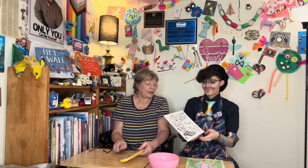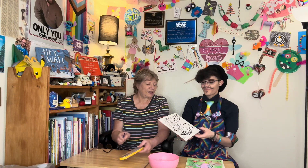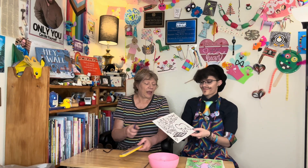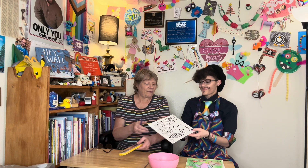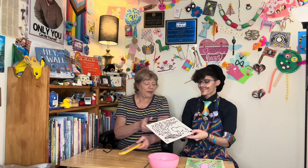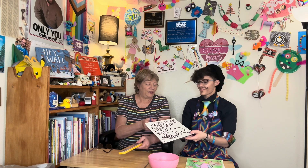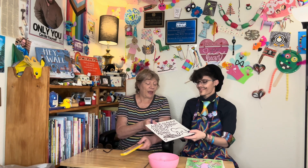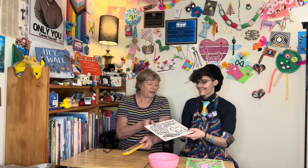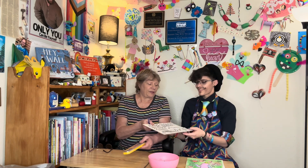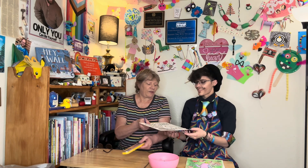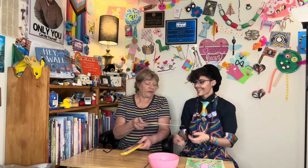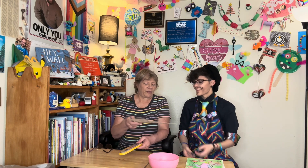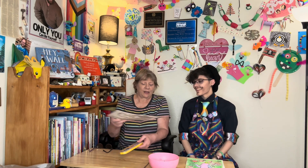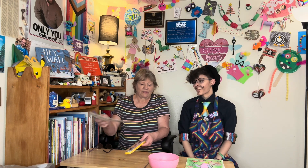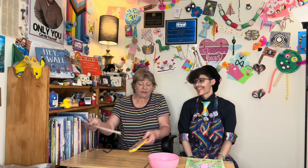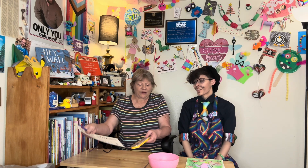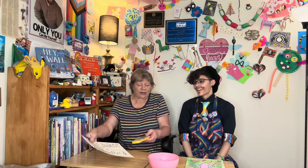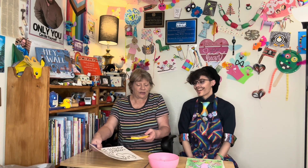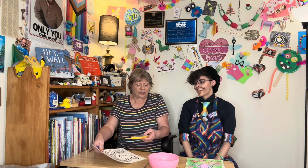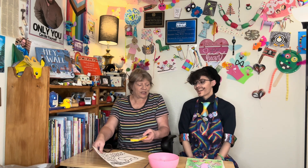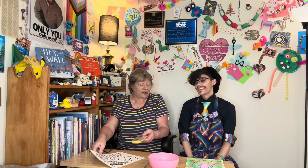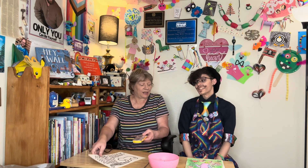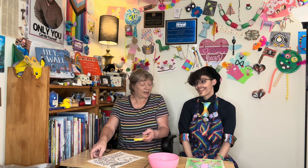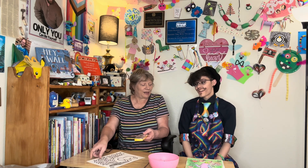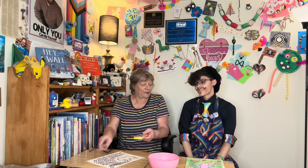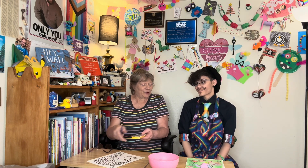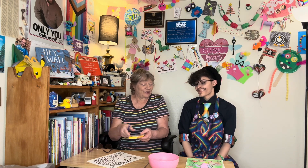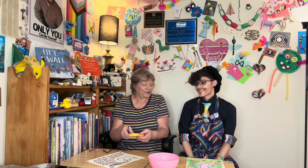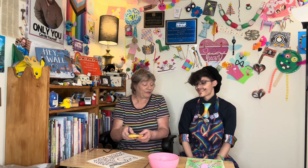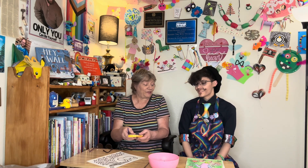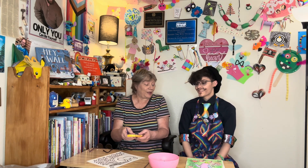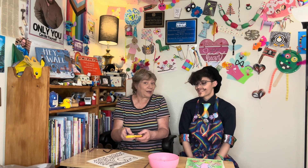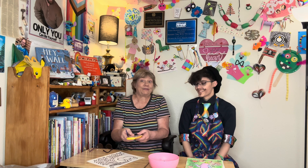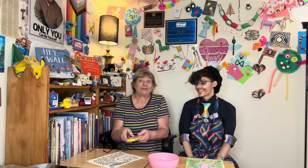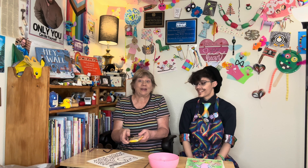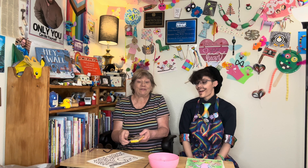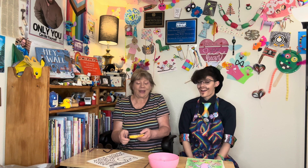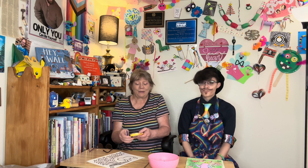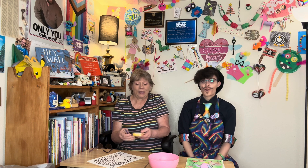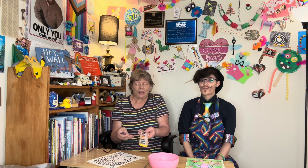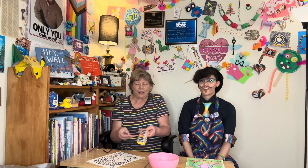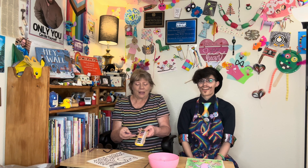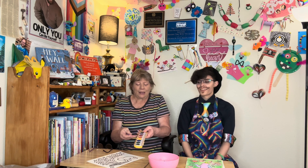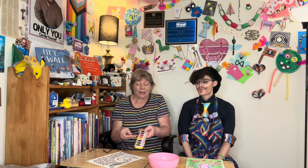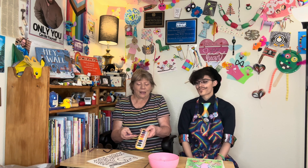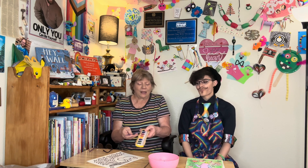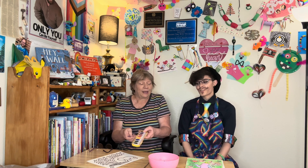think they're very, very interesting and wonderful. Fun! Very fun! KAI: So fun. It was so fun